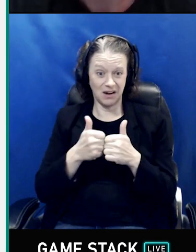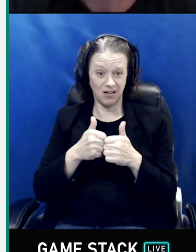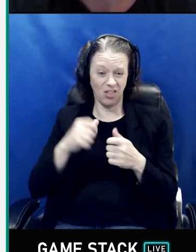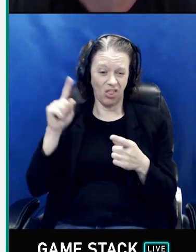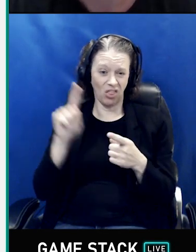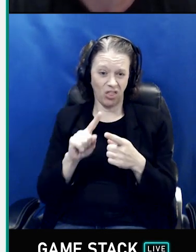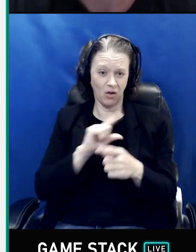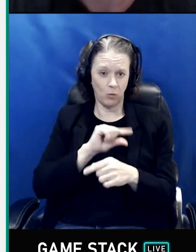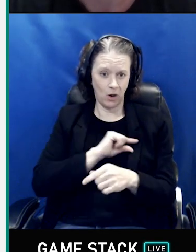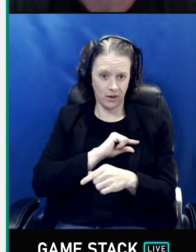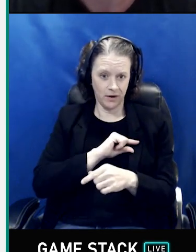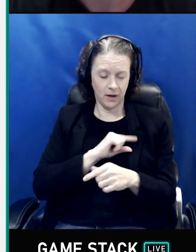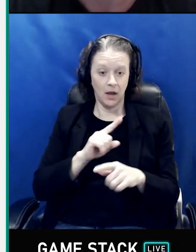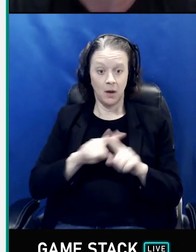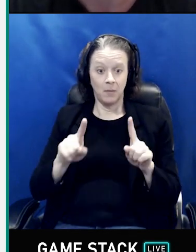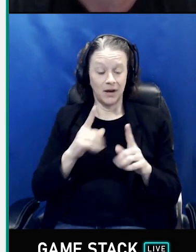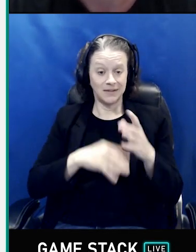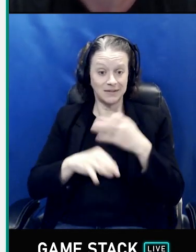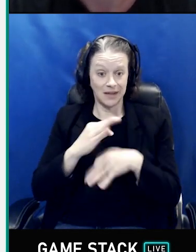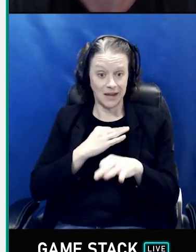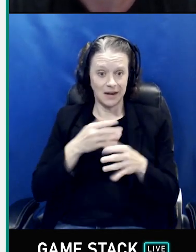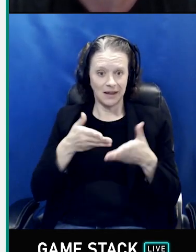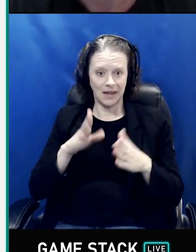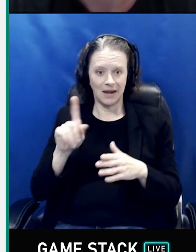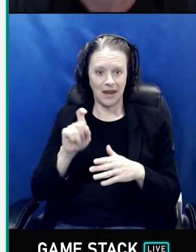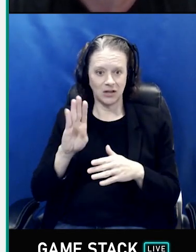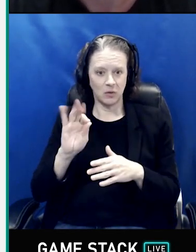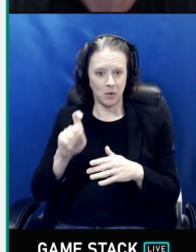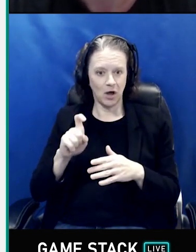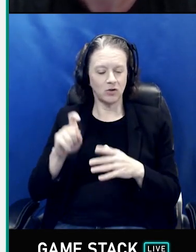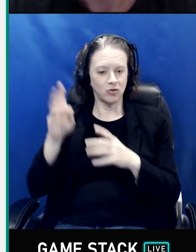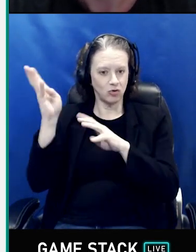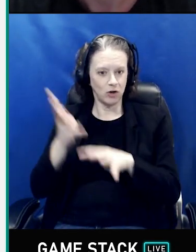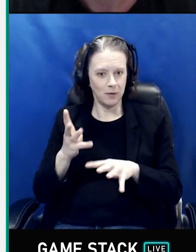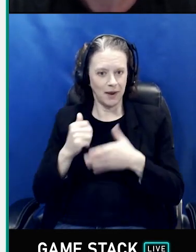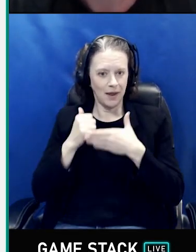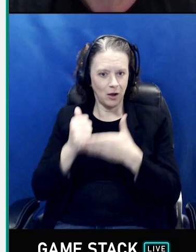leveraging the cloud optimization toolset that we have available.